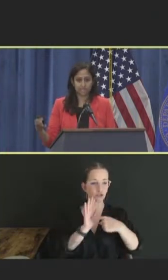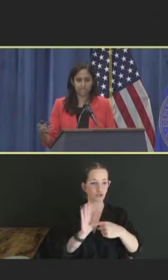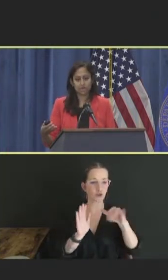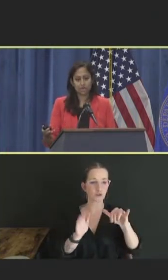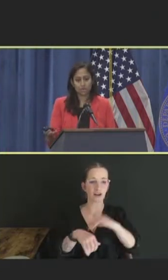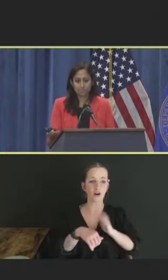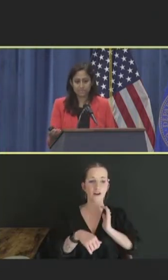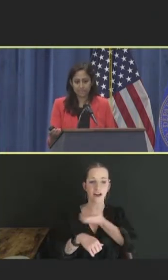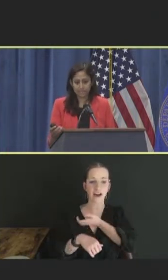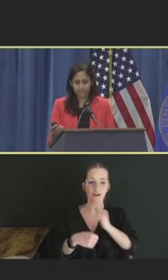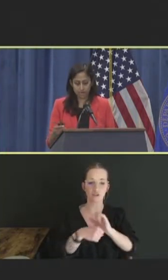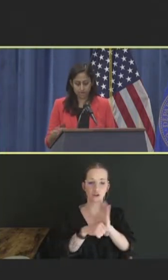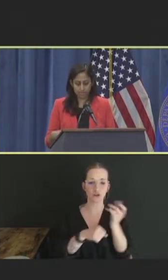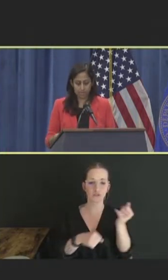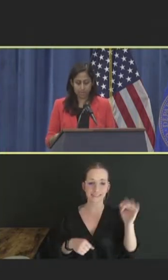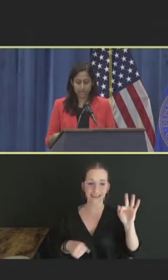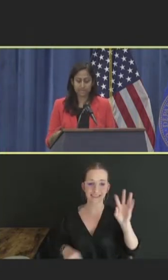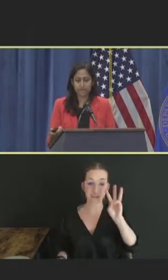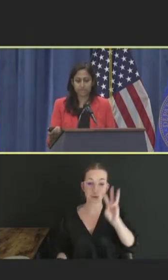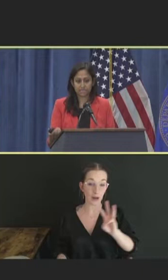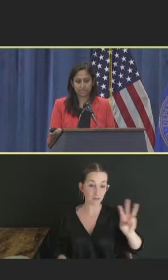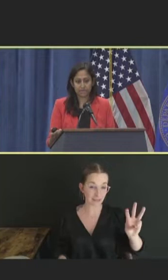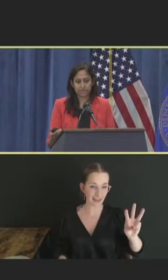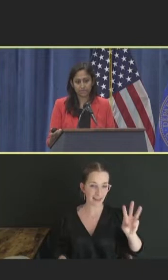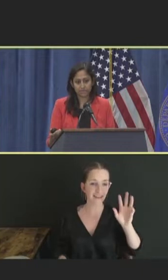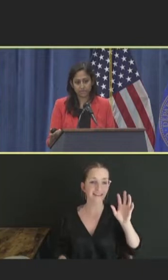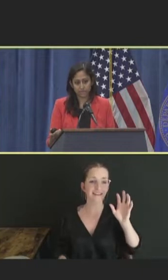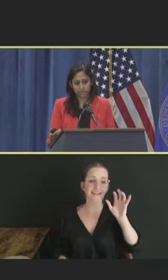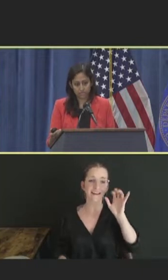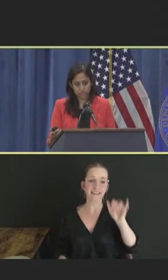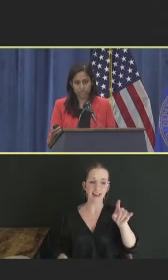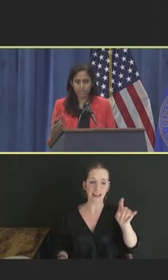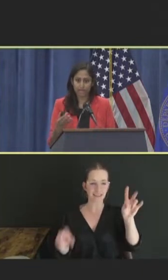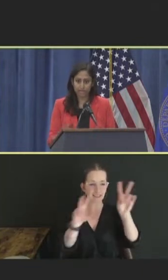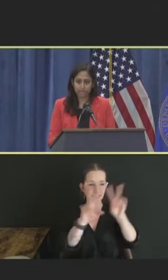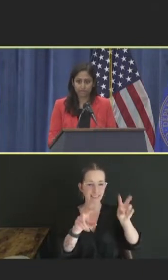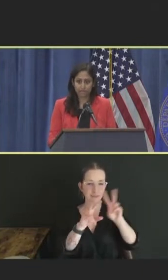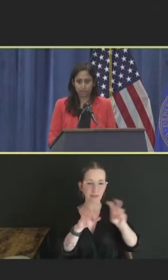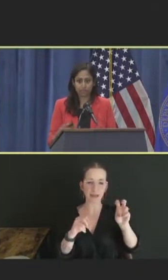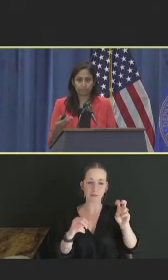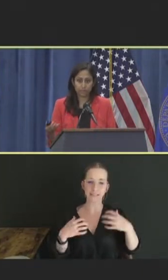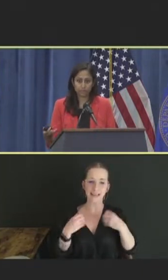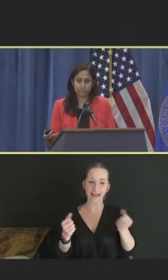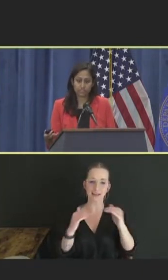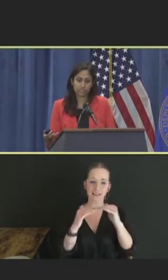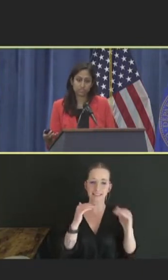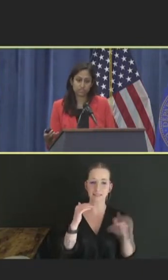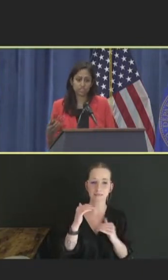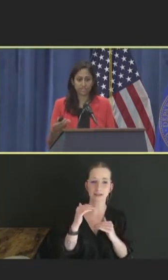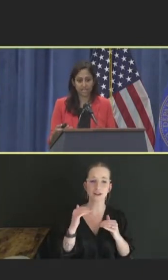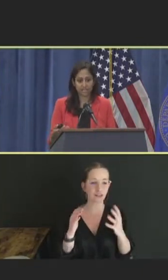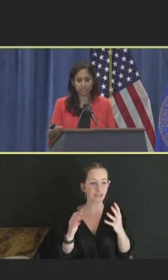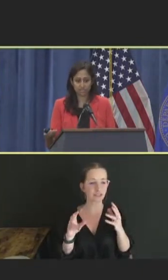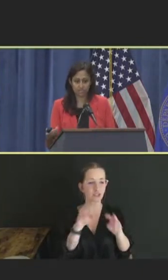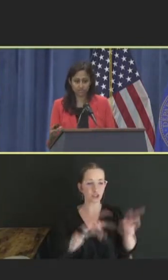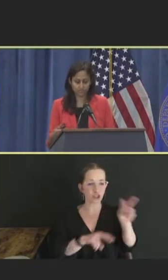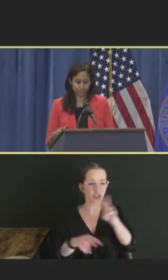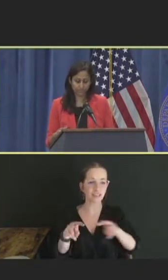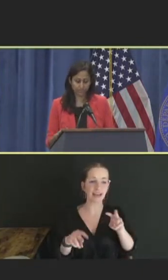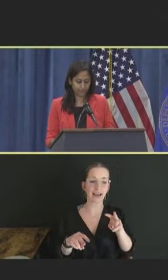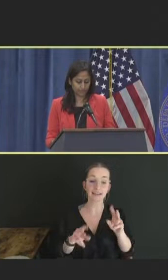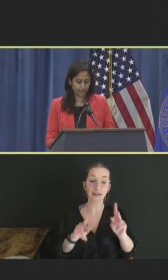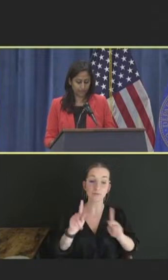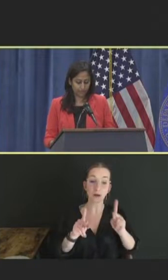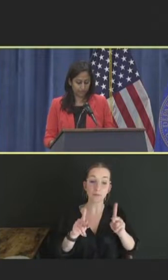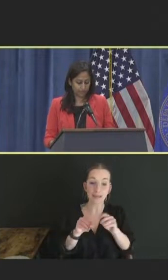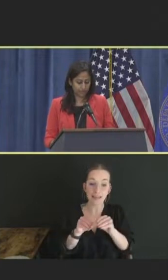website that examines health disparities looking at population distribution, age, et cetera.